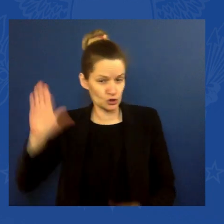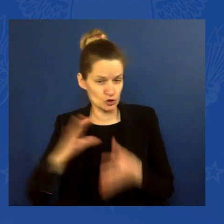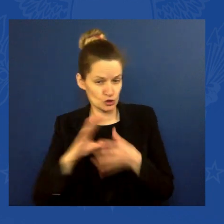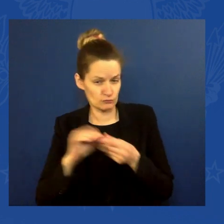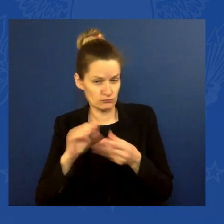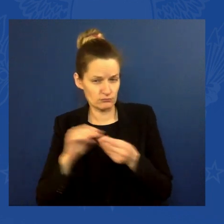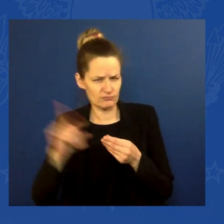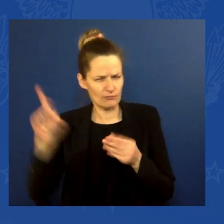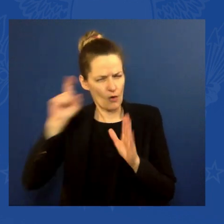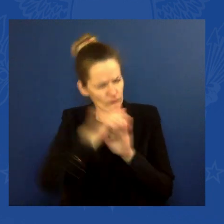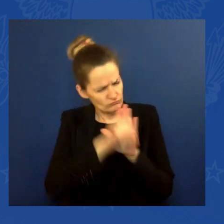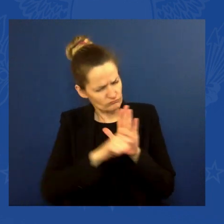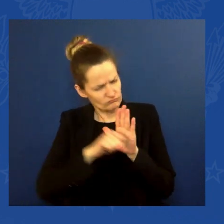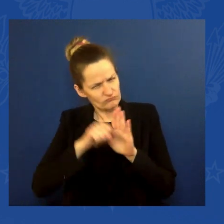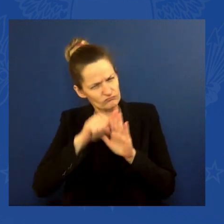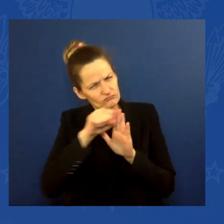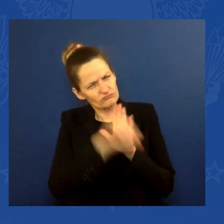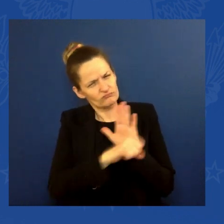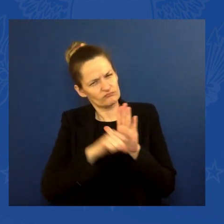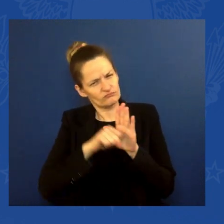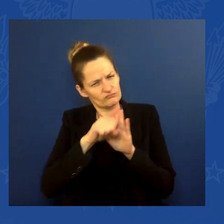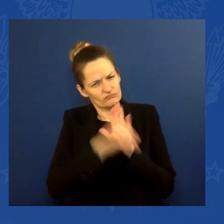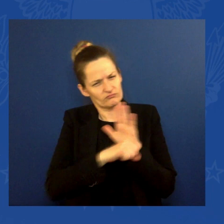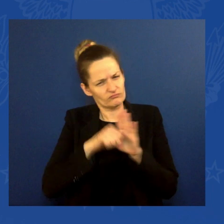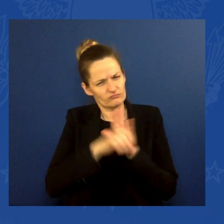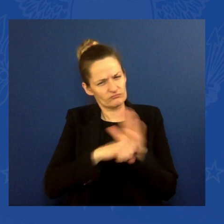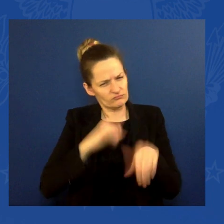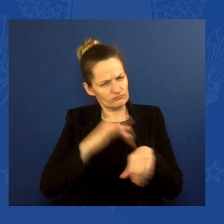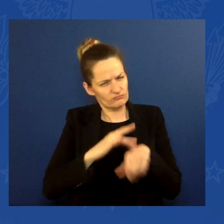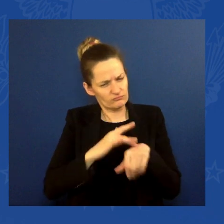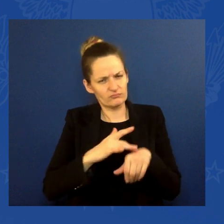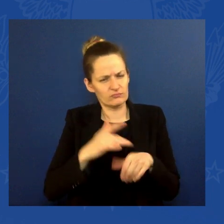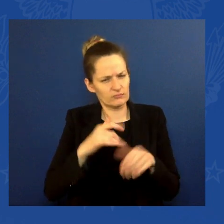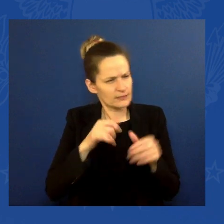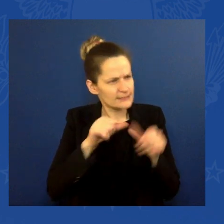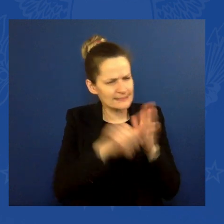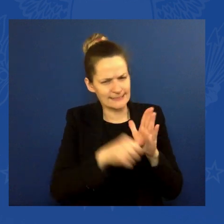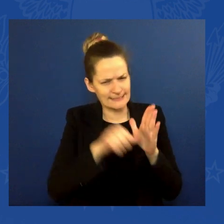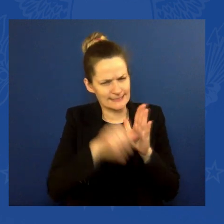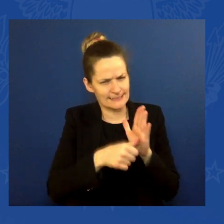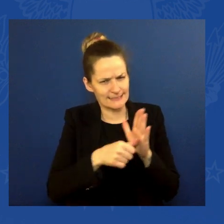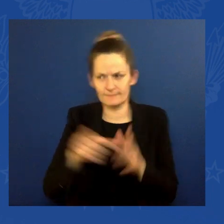it was beat into our heads. That's what I see in the Republic of Ireland today --